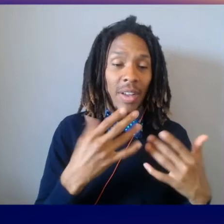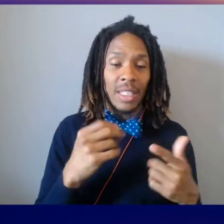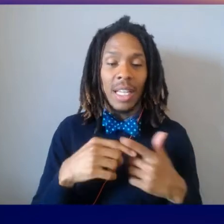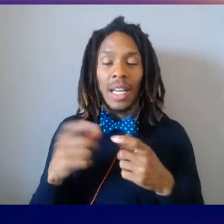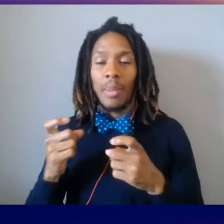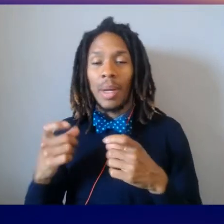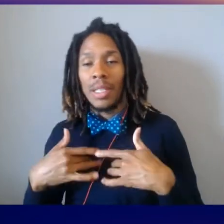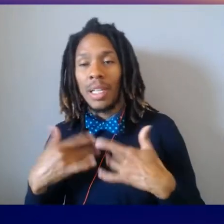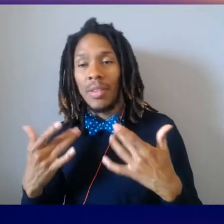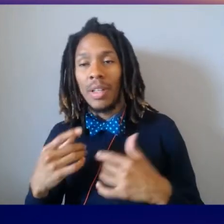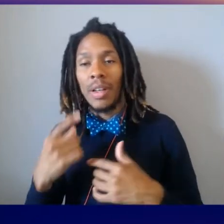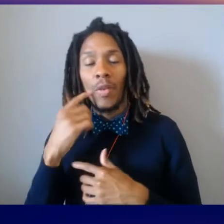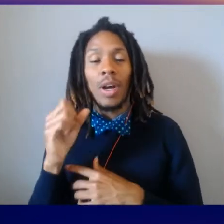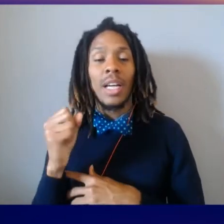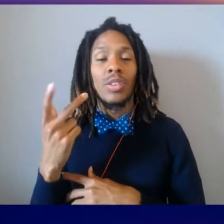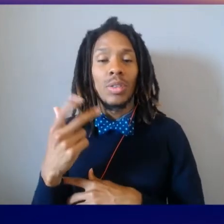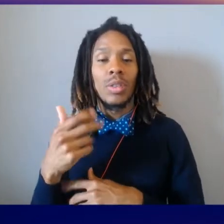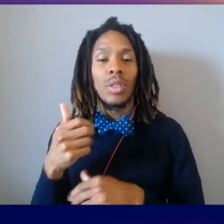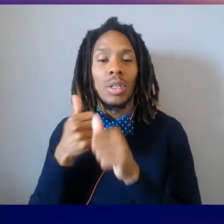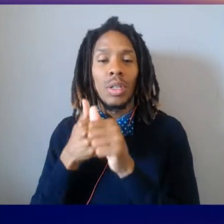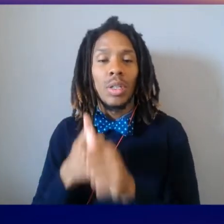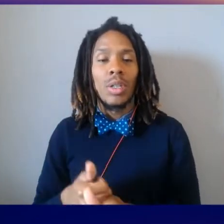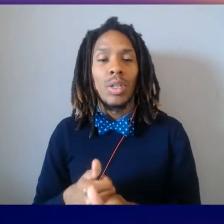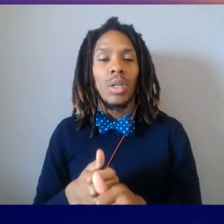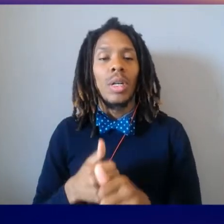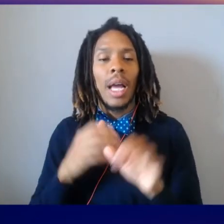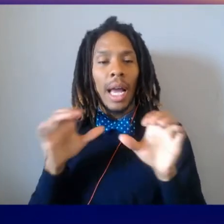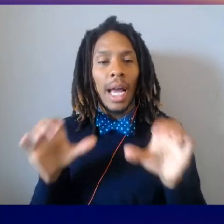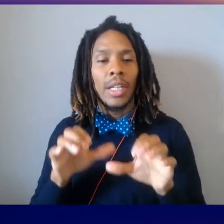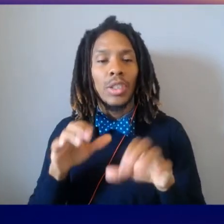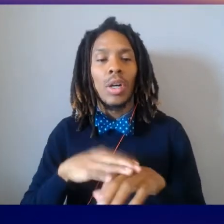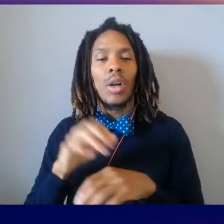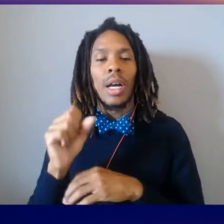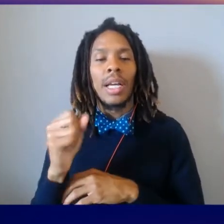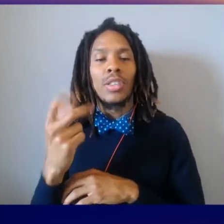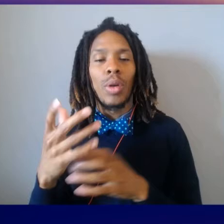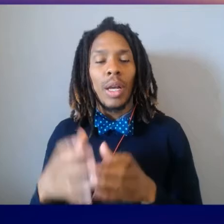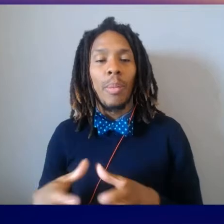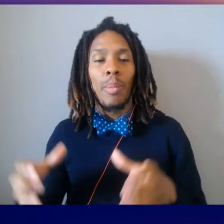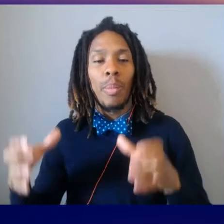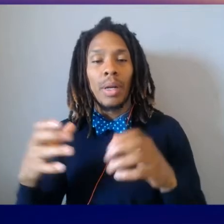which allow me to track granular actions on an S3 bucket. So, the easiest way of getting started